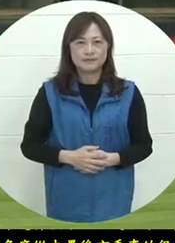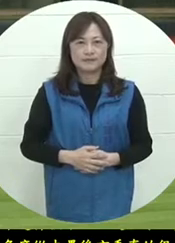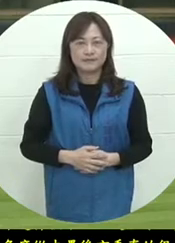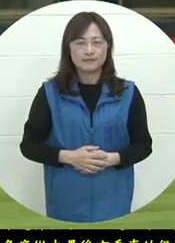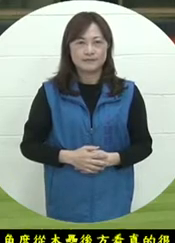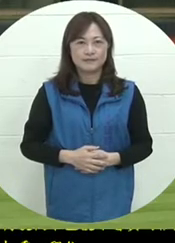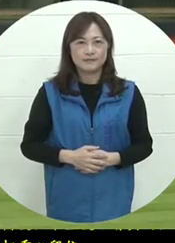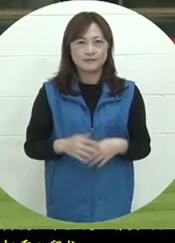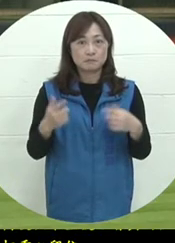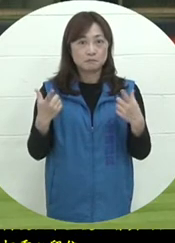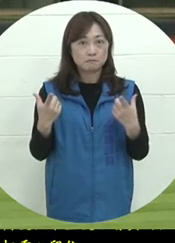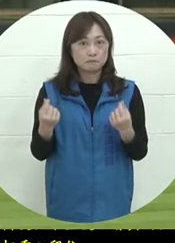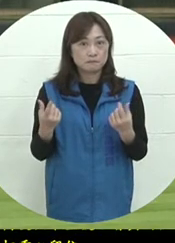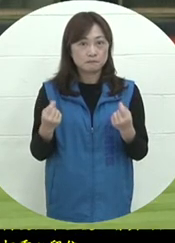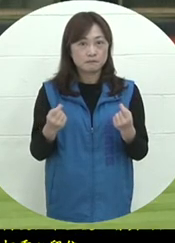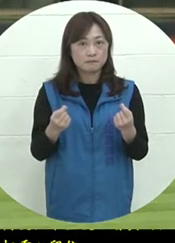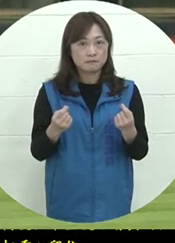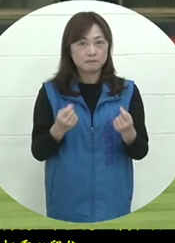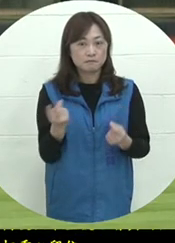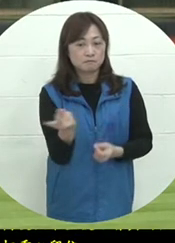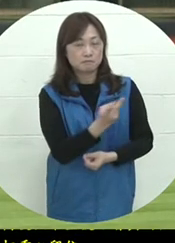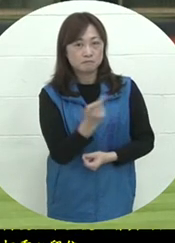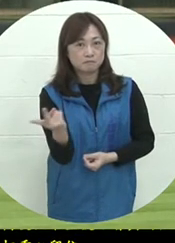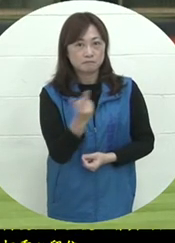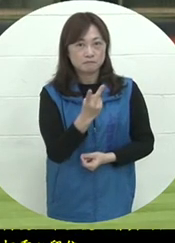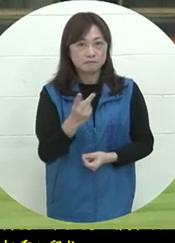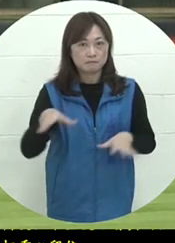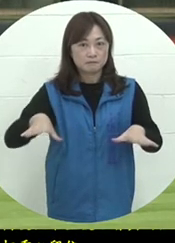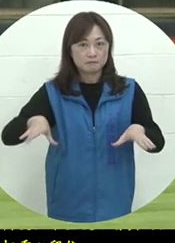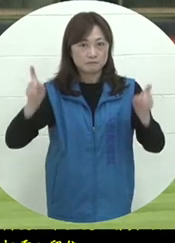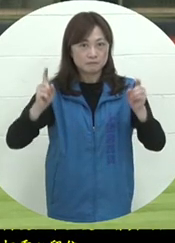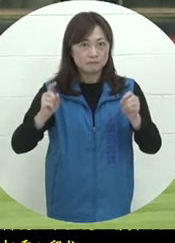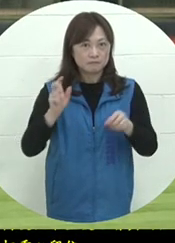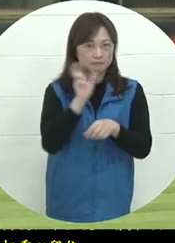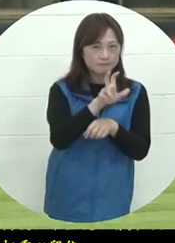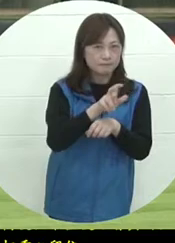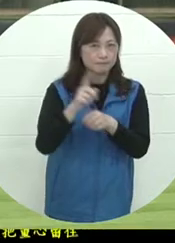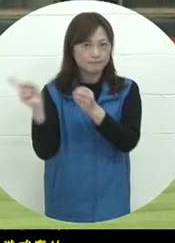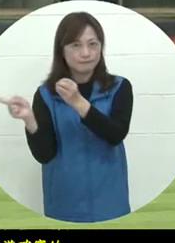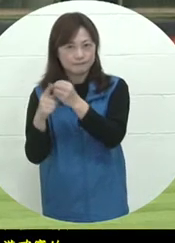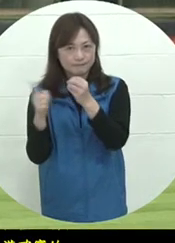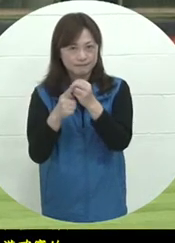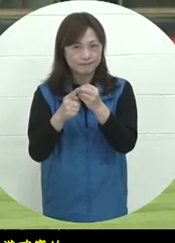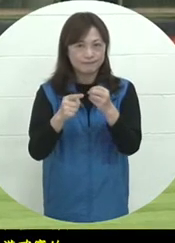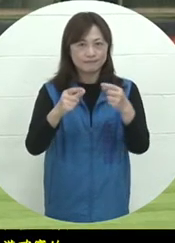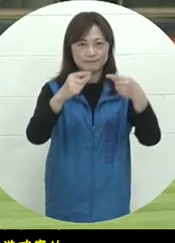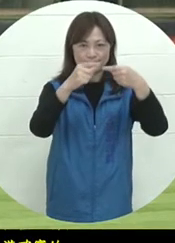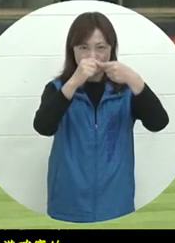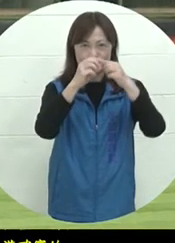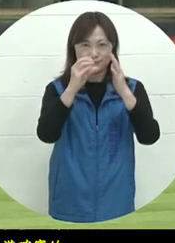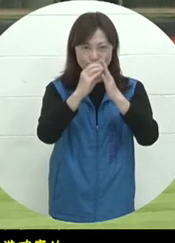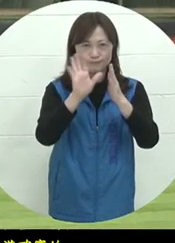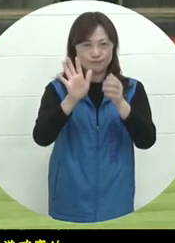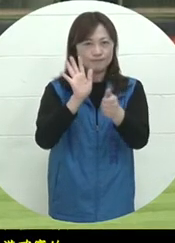Therefore, the pioneers of both teams also created a good one for the team in the first inning. The opening opportunity